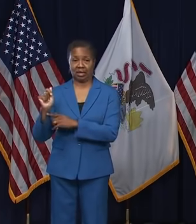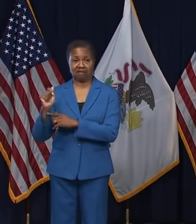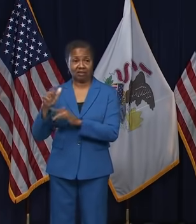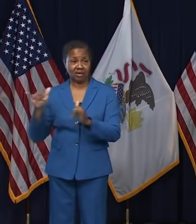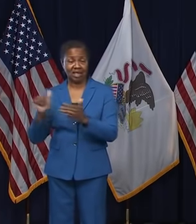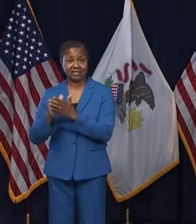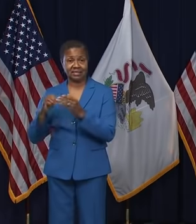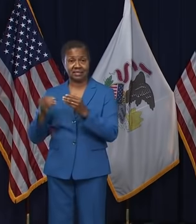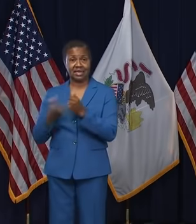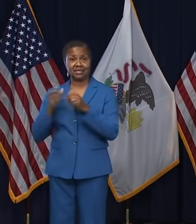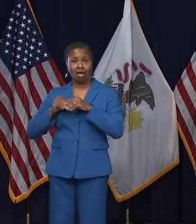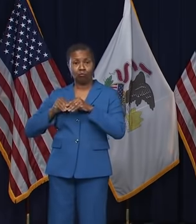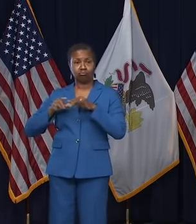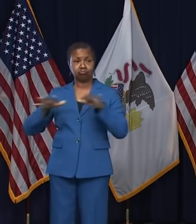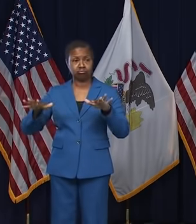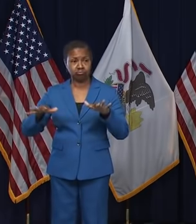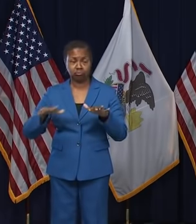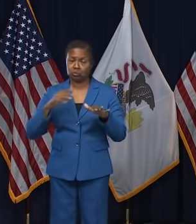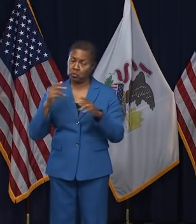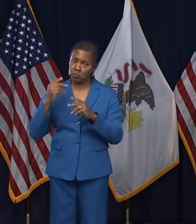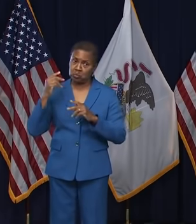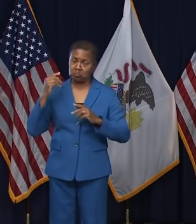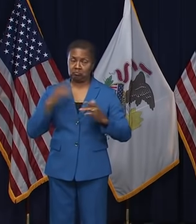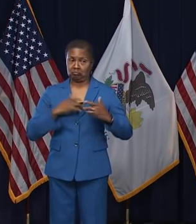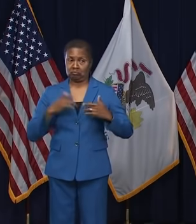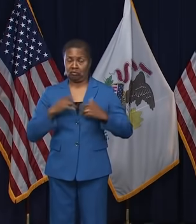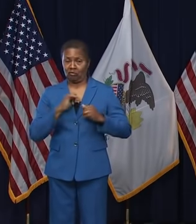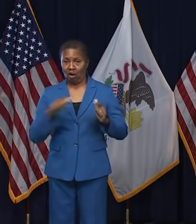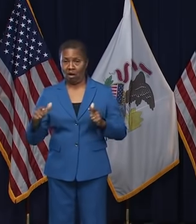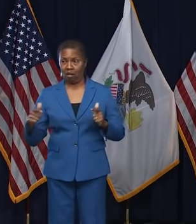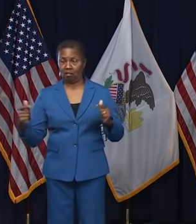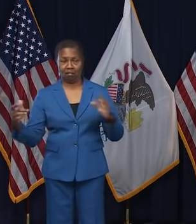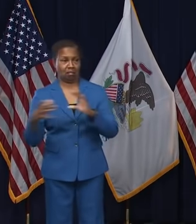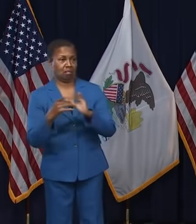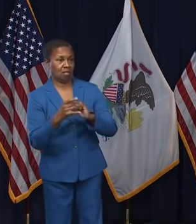who are getting the delta